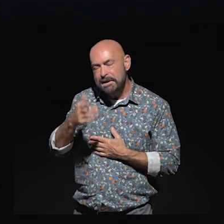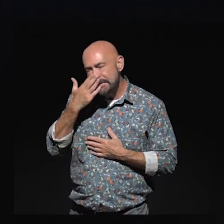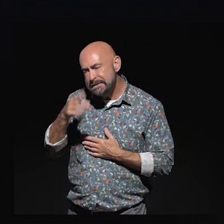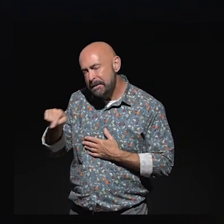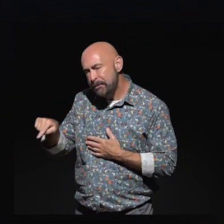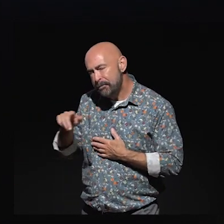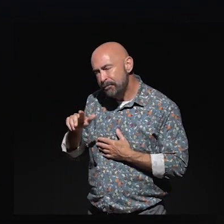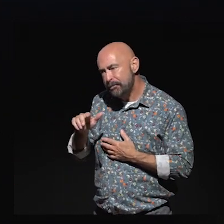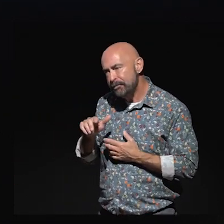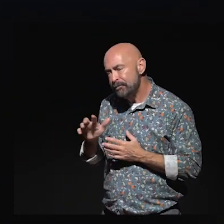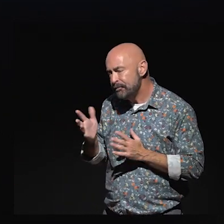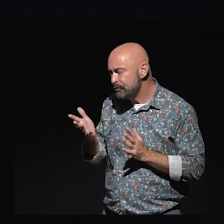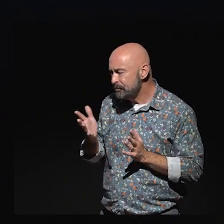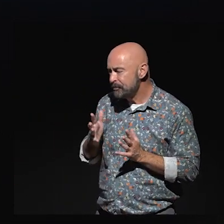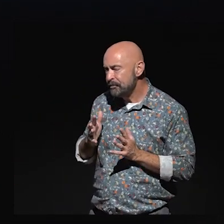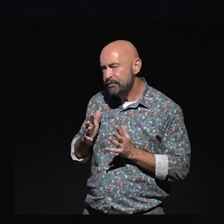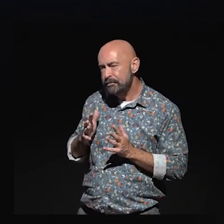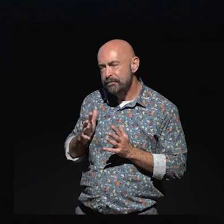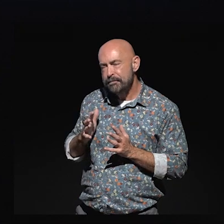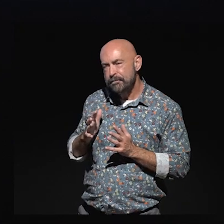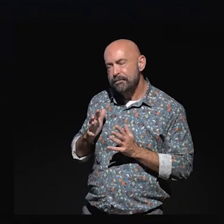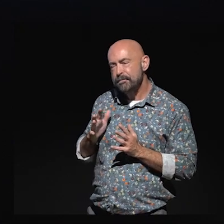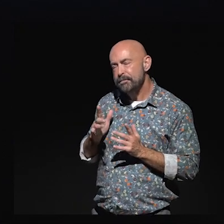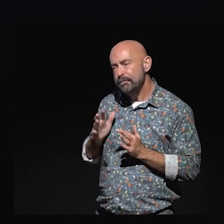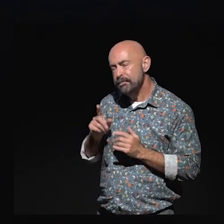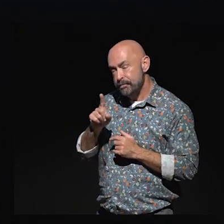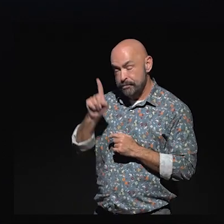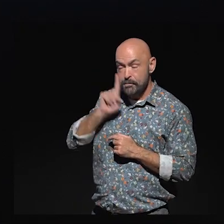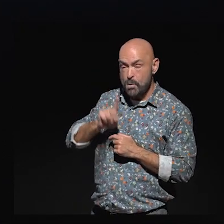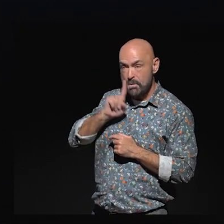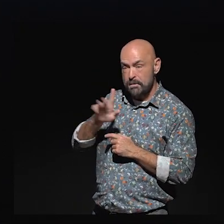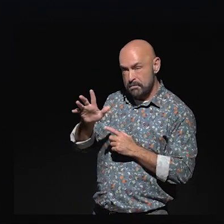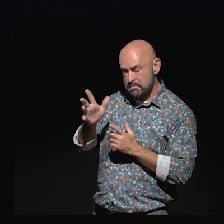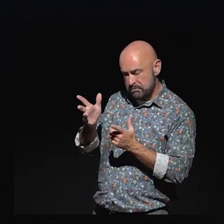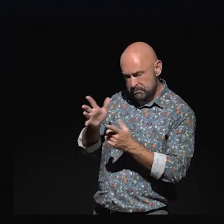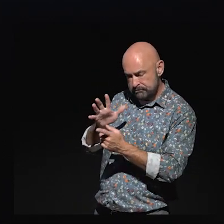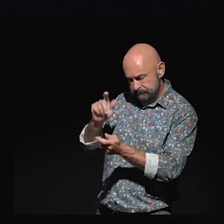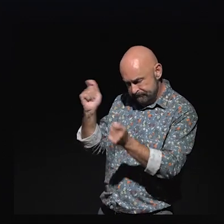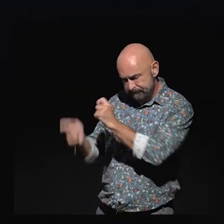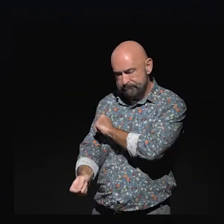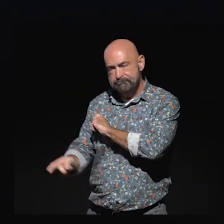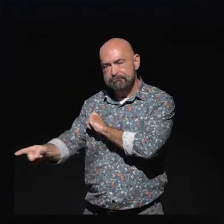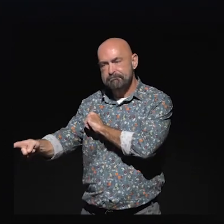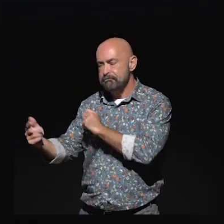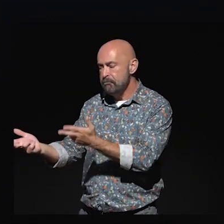in ways we don't quite understand, instrumental in his conversion, his return to the church,